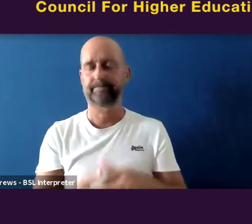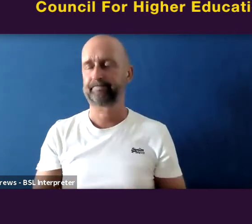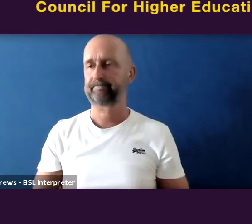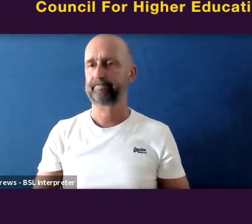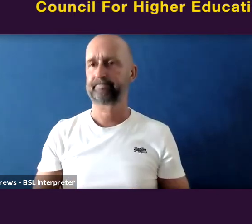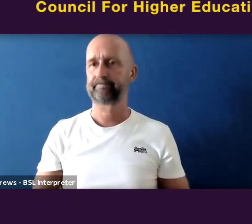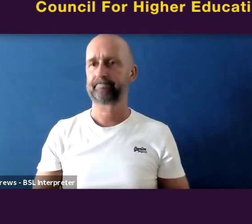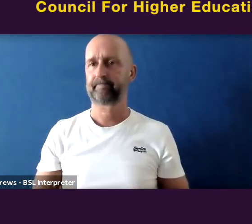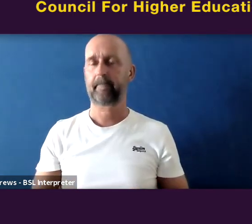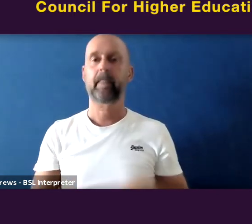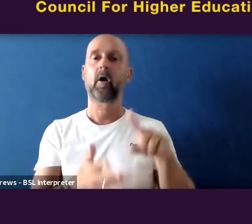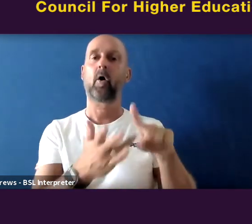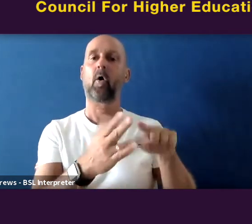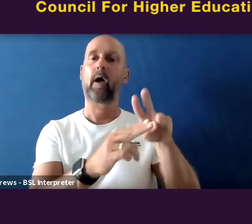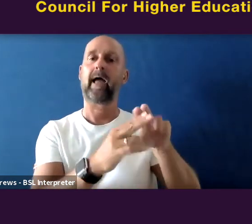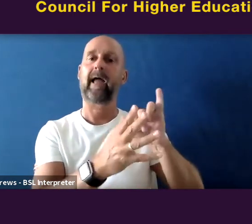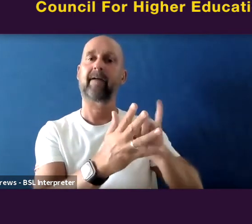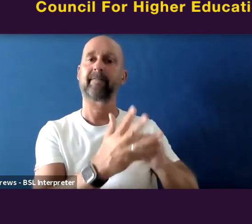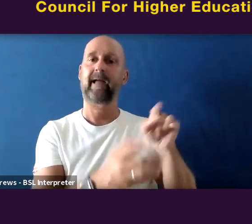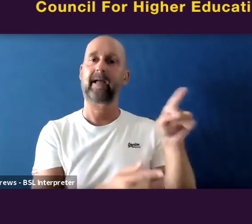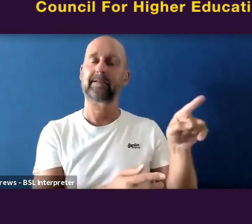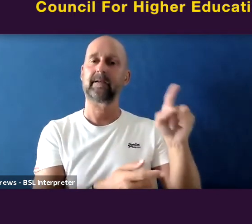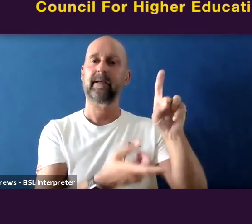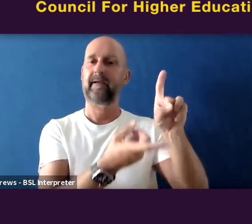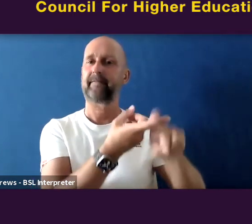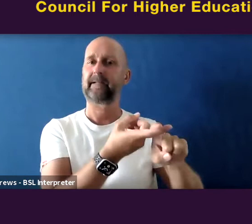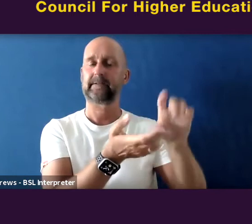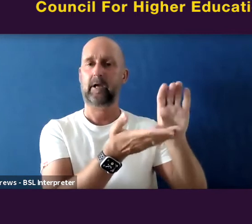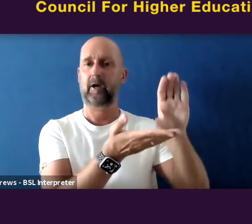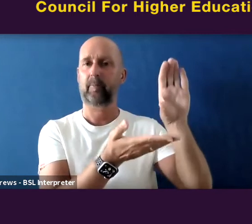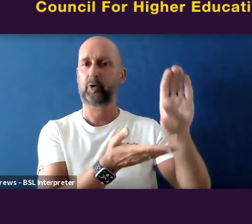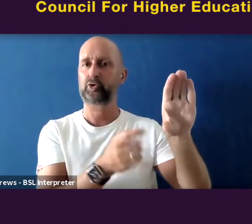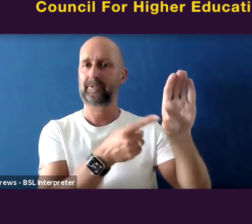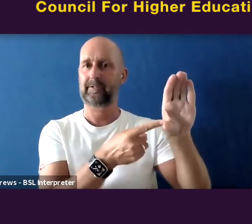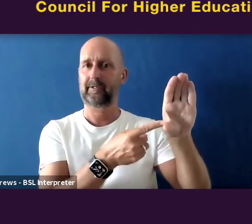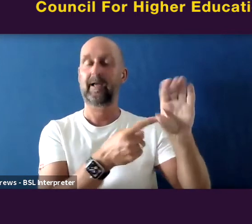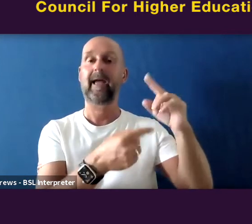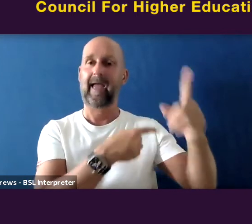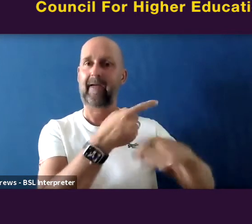The OfS has a fixed and limited funding budget that is set annually by central government